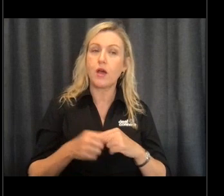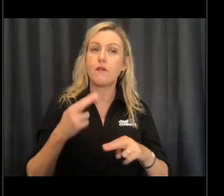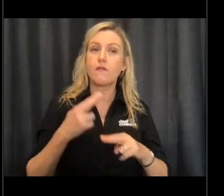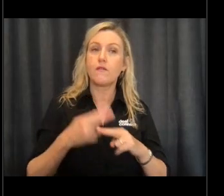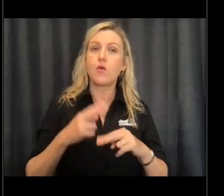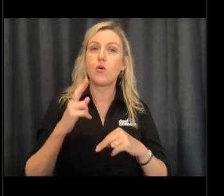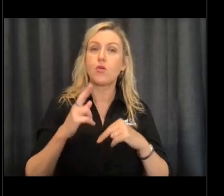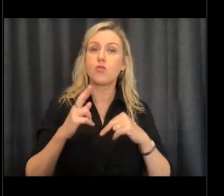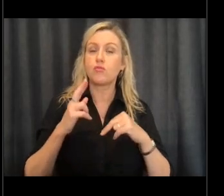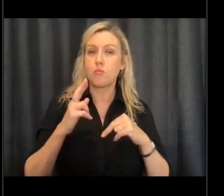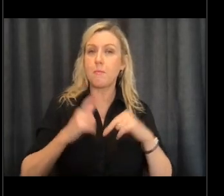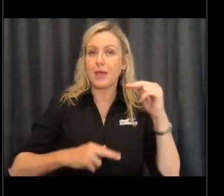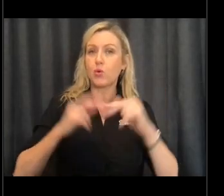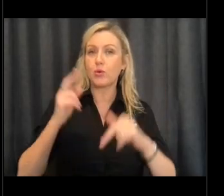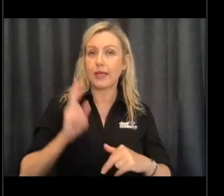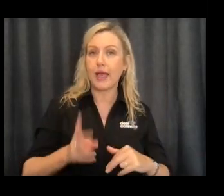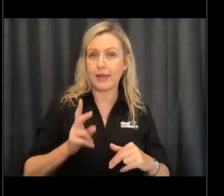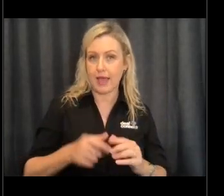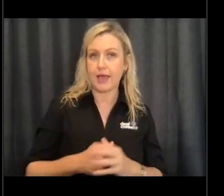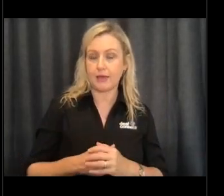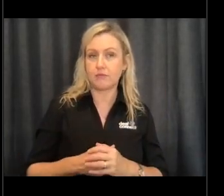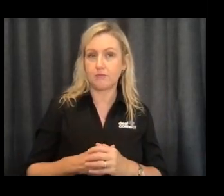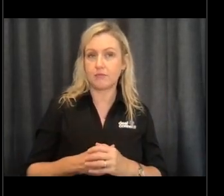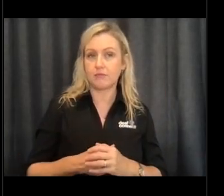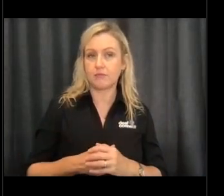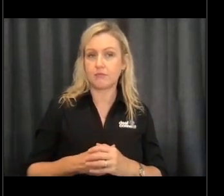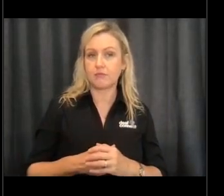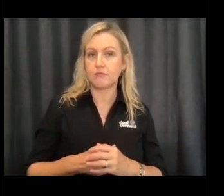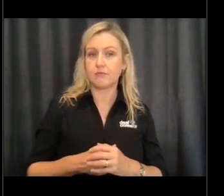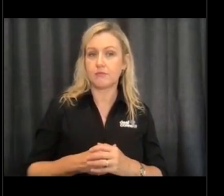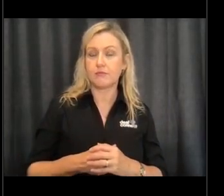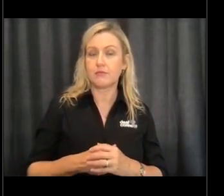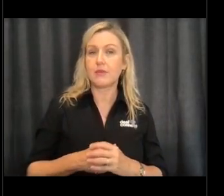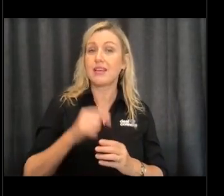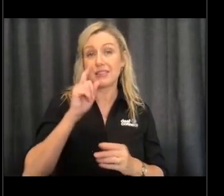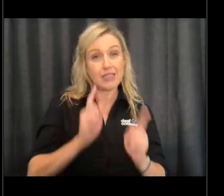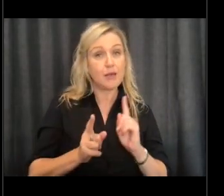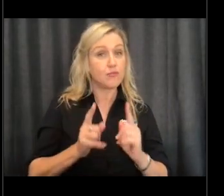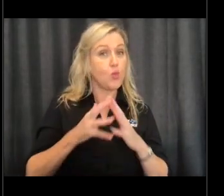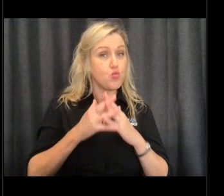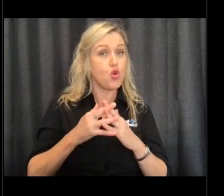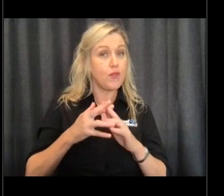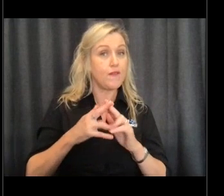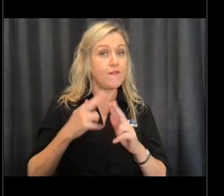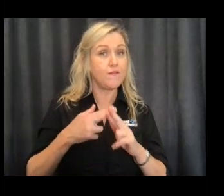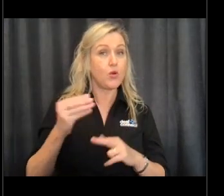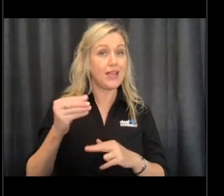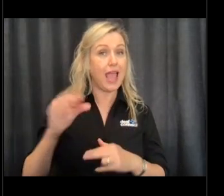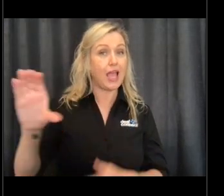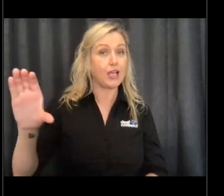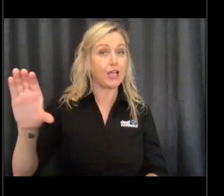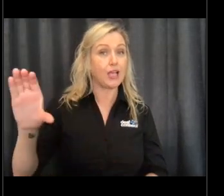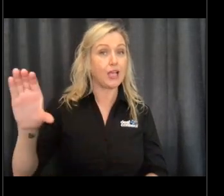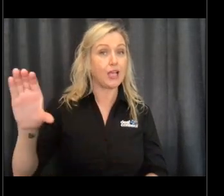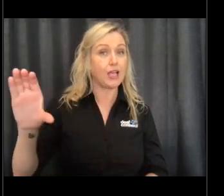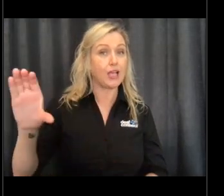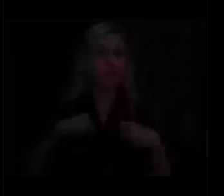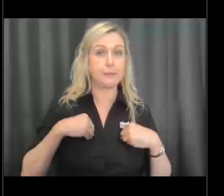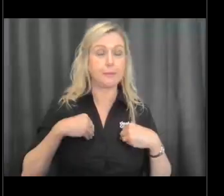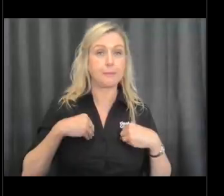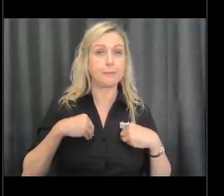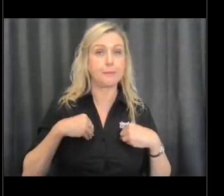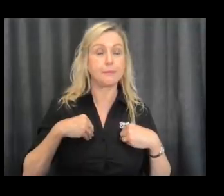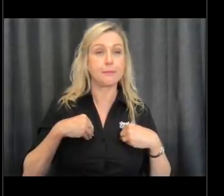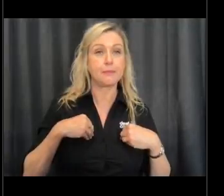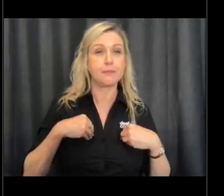because there can be really good reasons to accept a cash settlement and the classic area